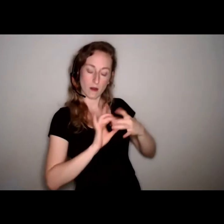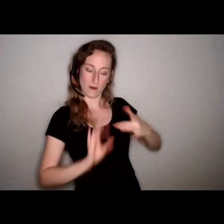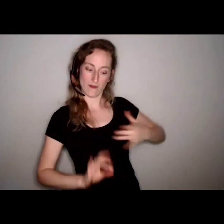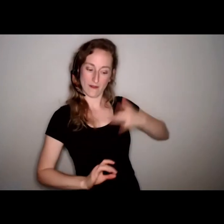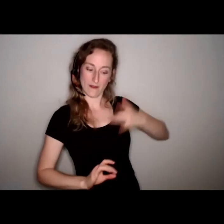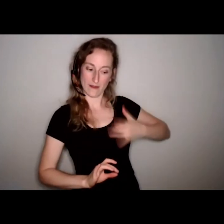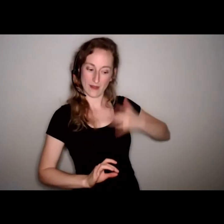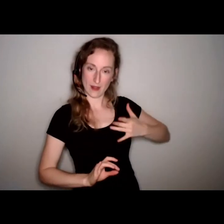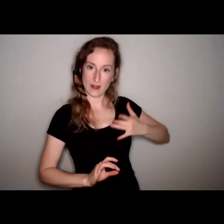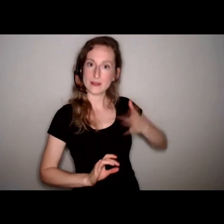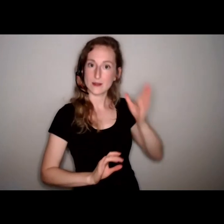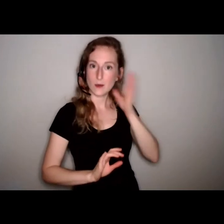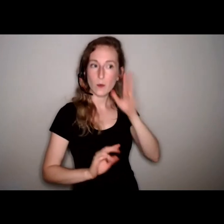Still paintings.